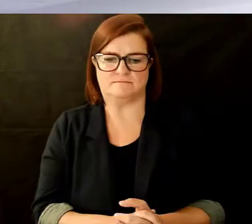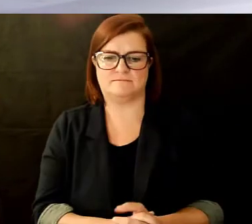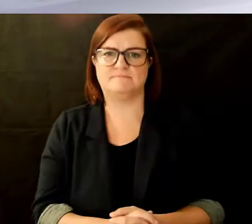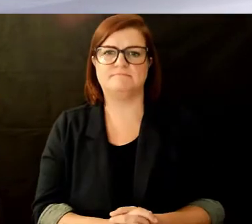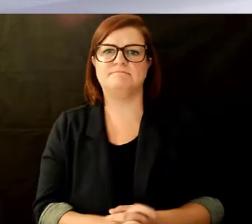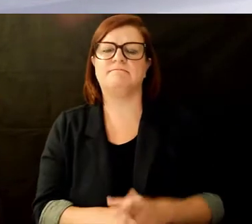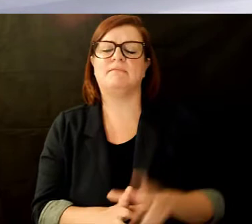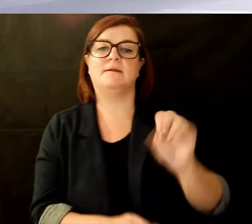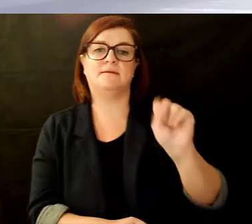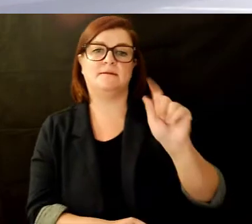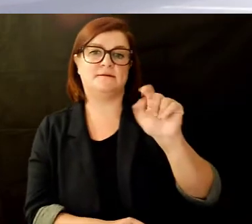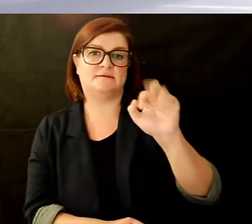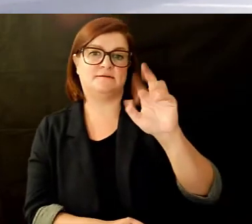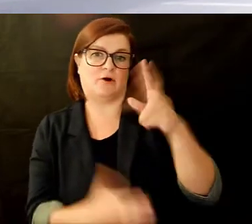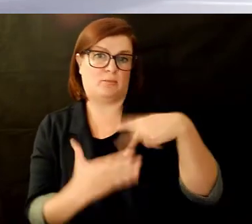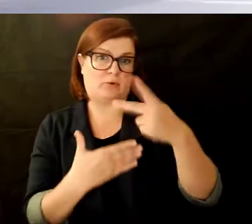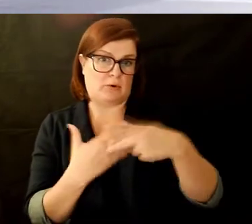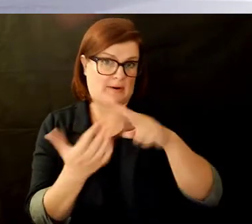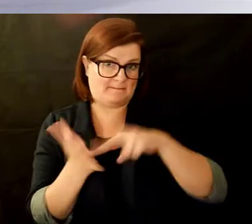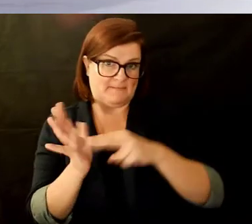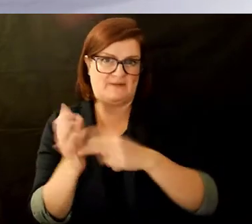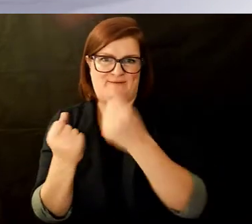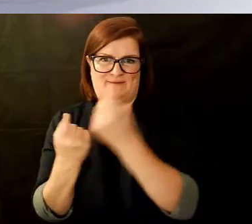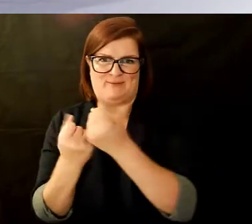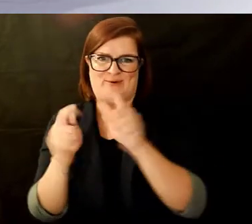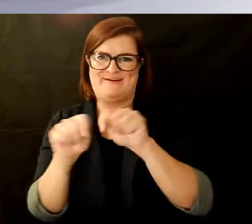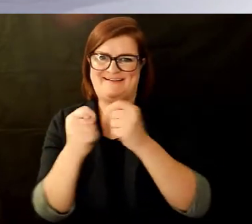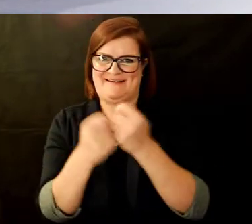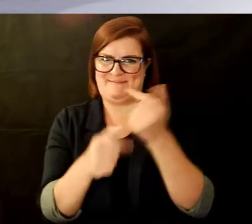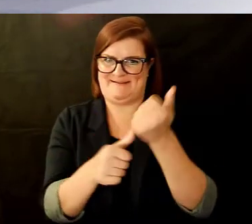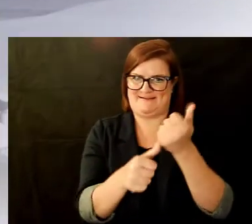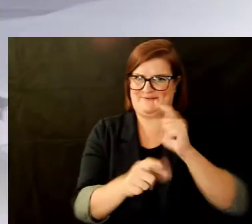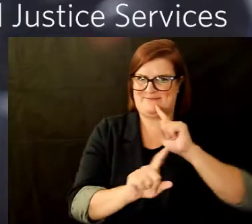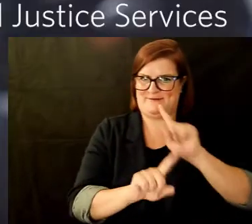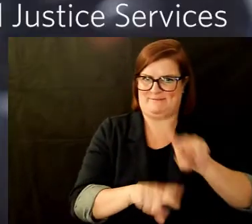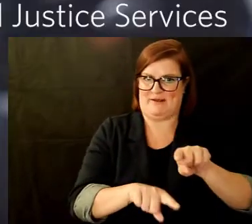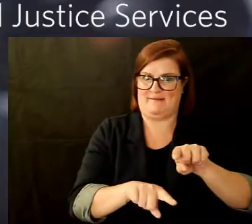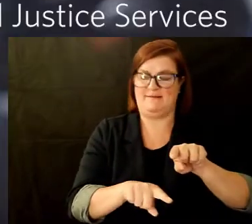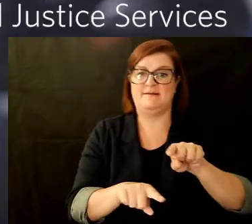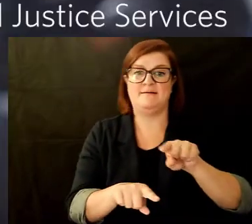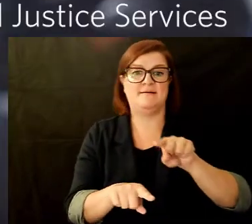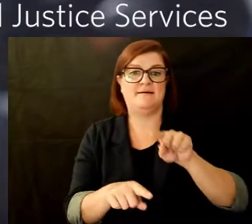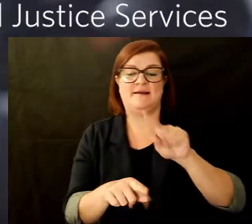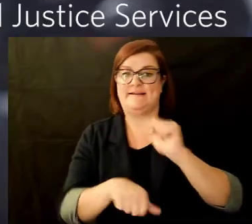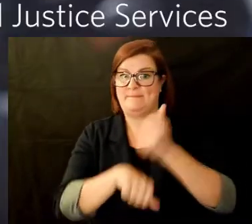The STAR program stands for a Support Team Assisted Response. And it is based off of the CAHOOTS model